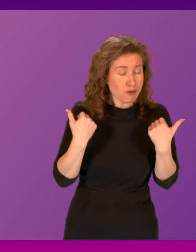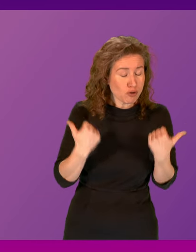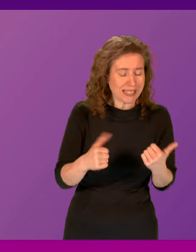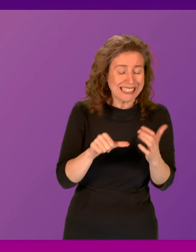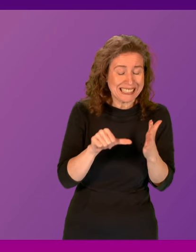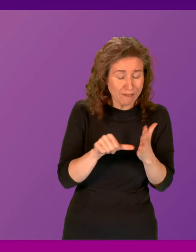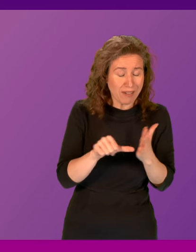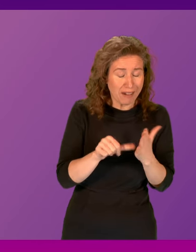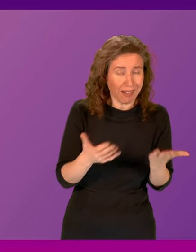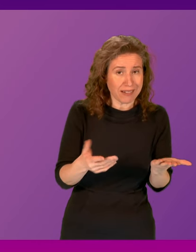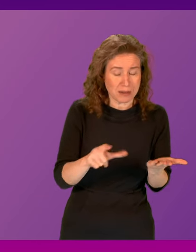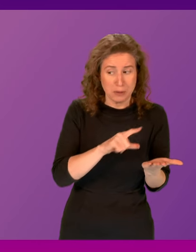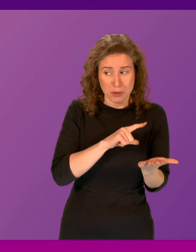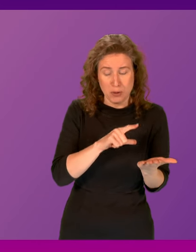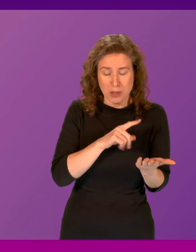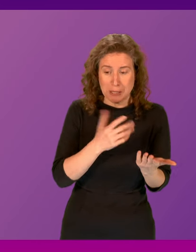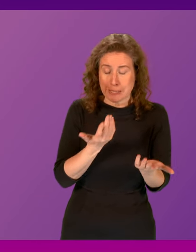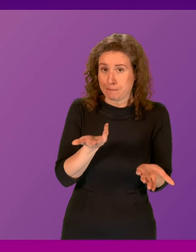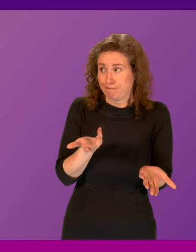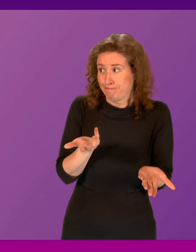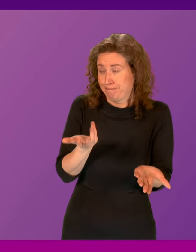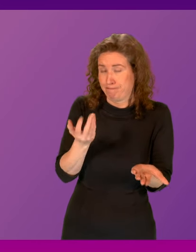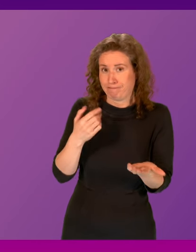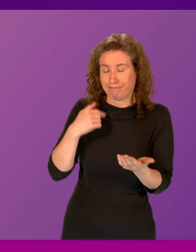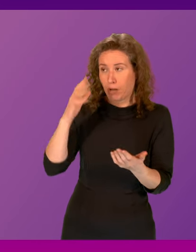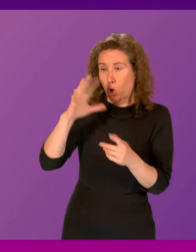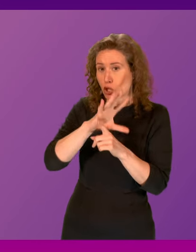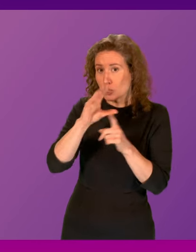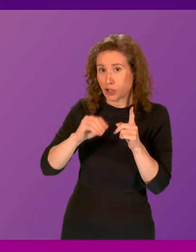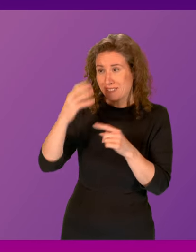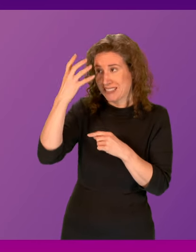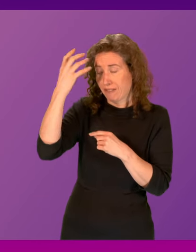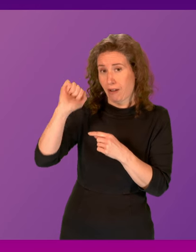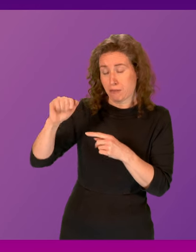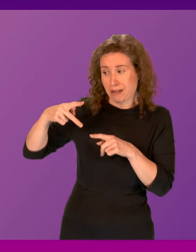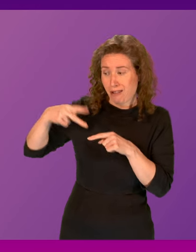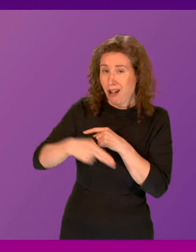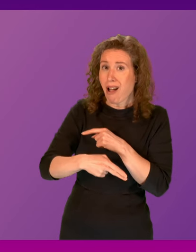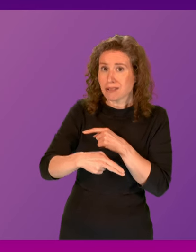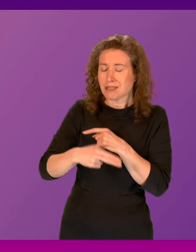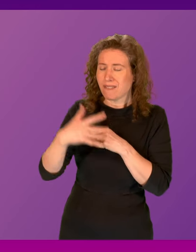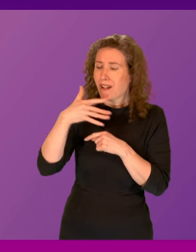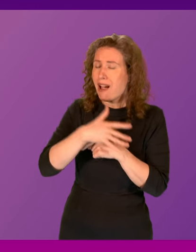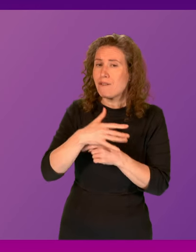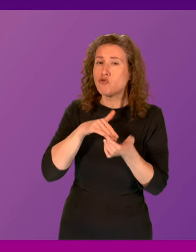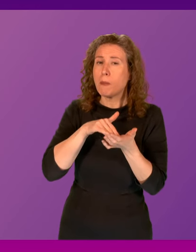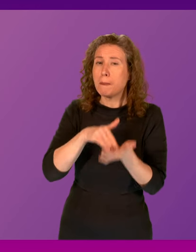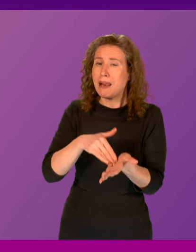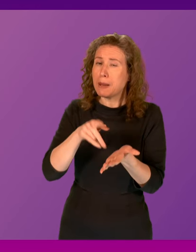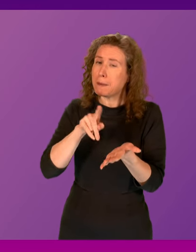are receiving budget cuts from the Conservatives of £500 million over two years and of £1.3 billion